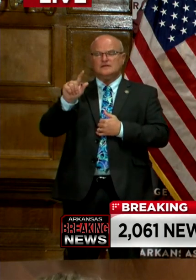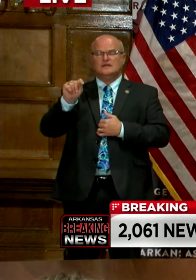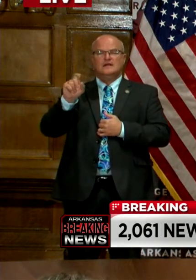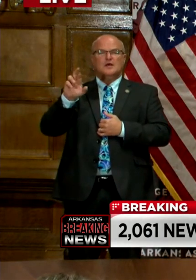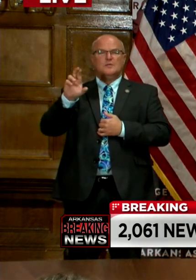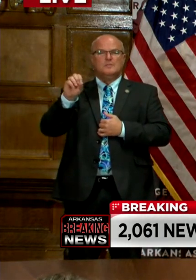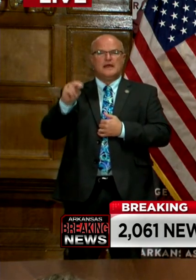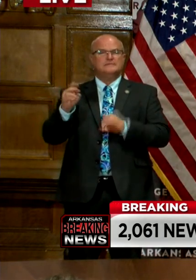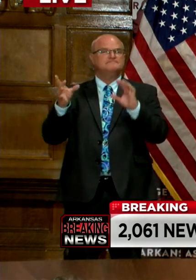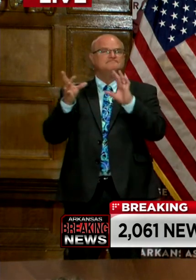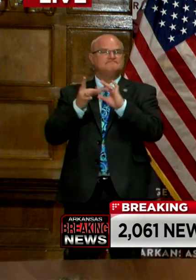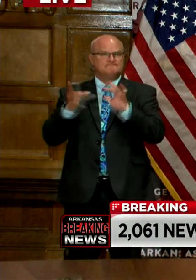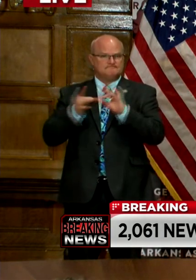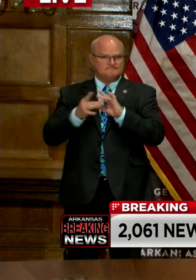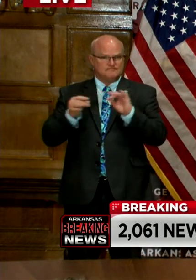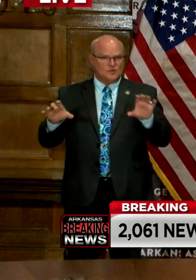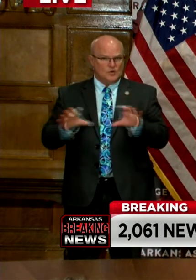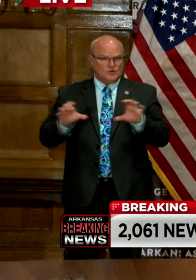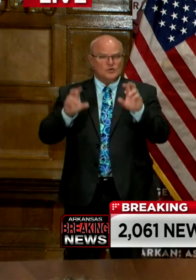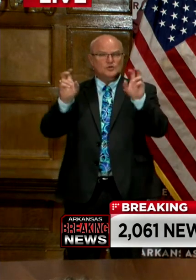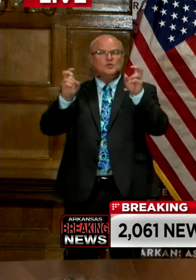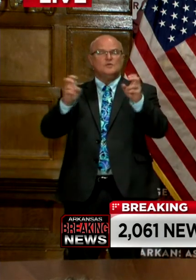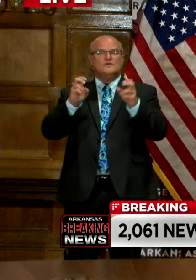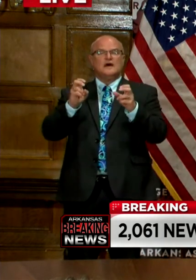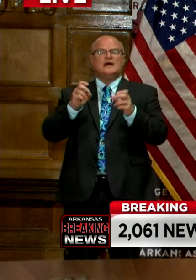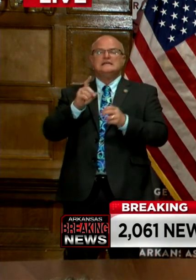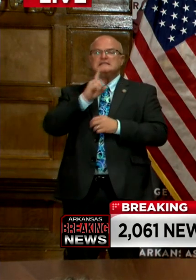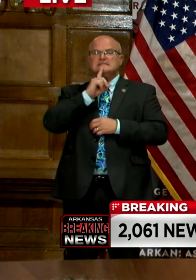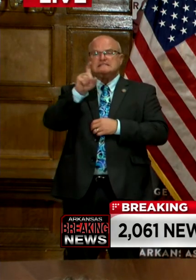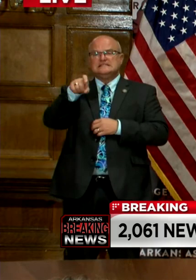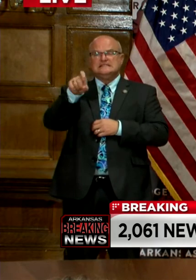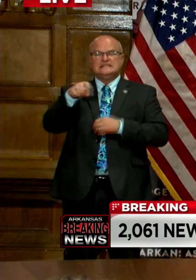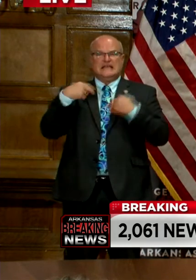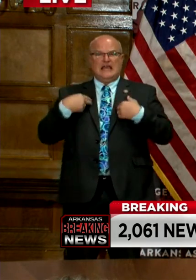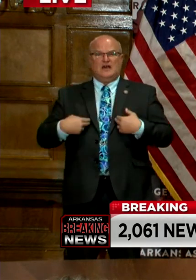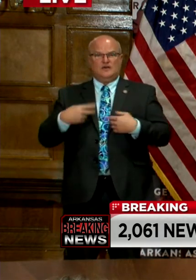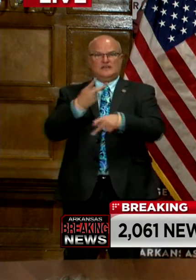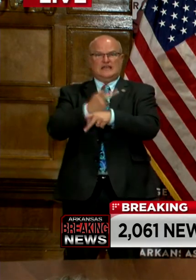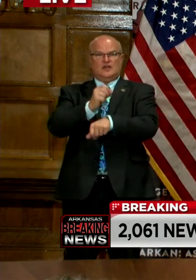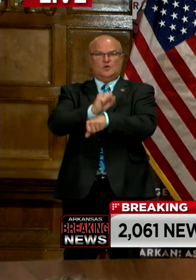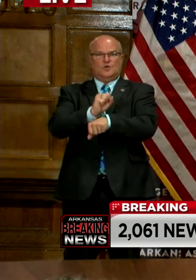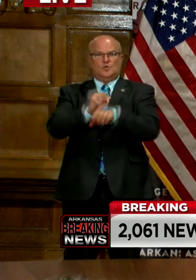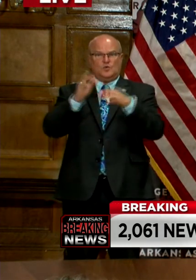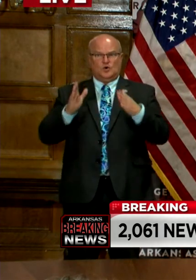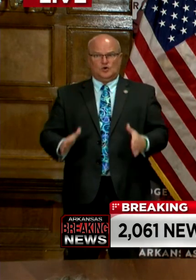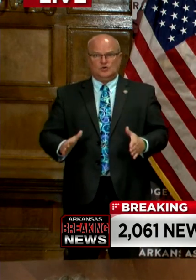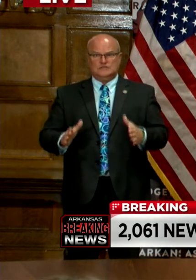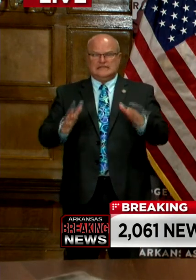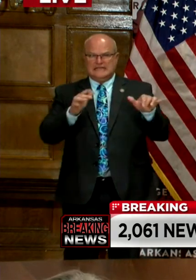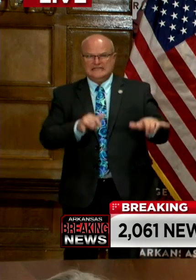LET ME COME BACK TO TURN THIS ABOUT WHAT WE'RE DOING IN TERMS